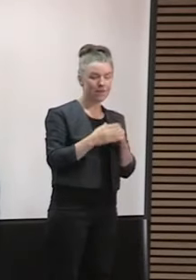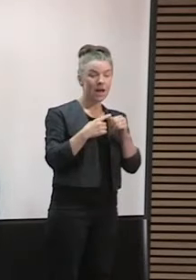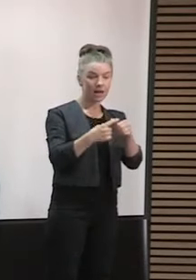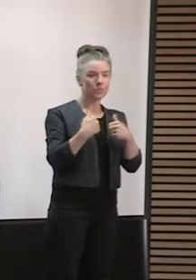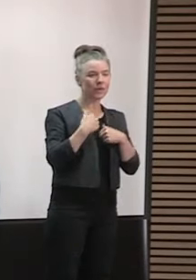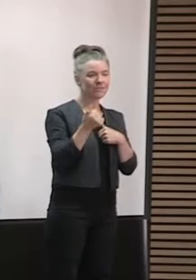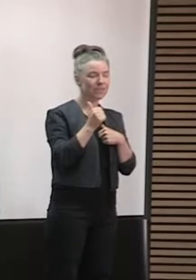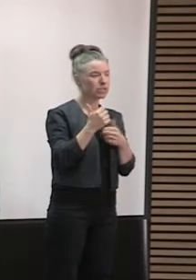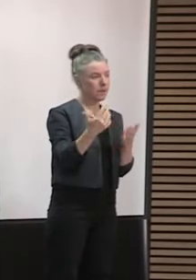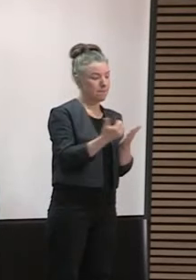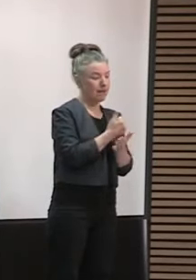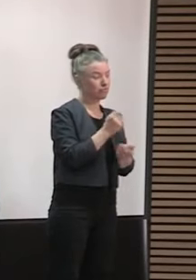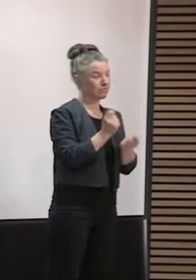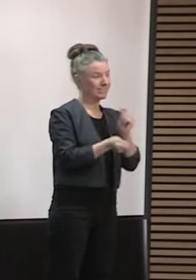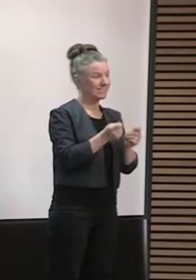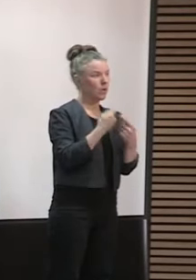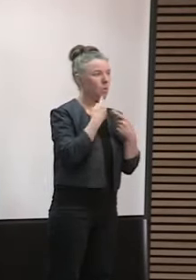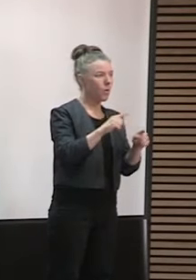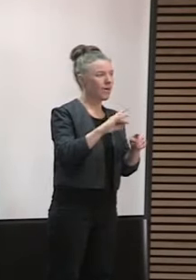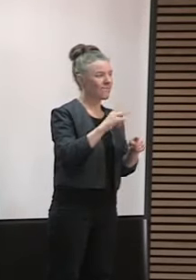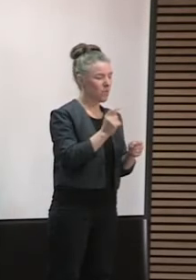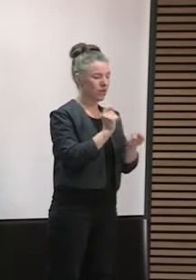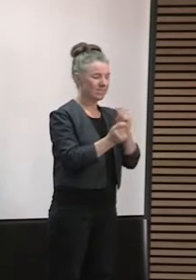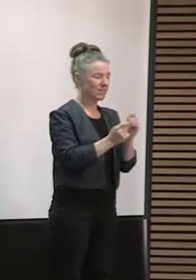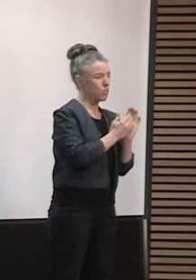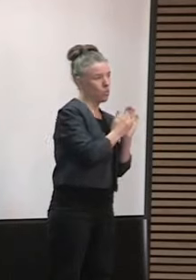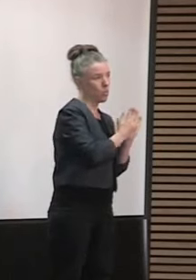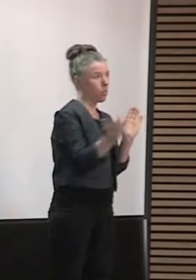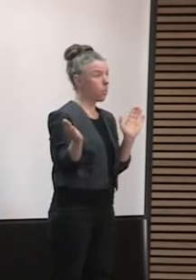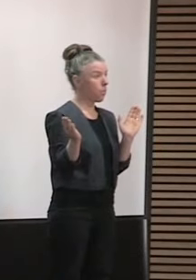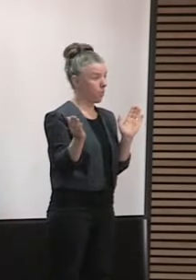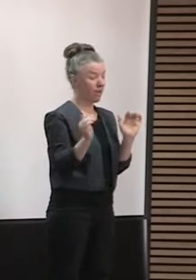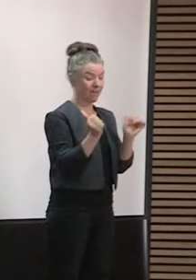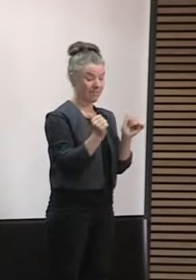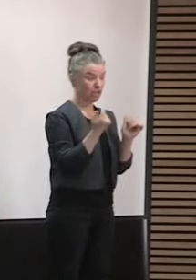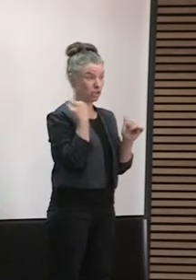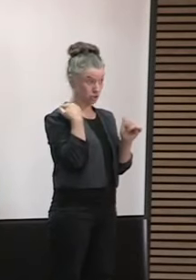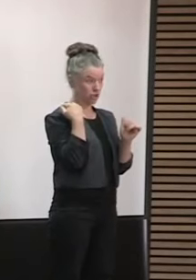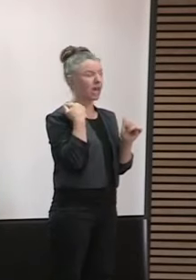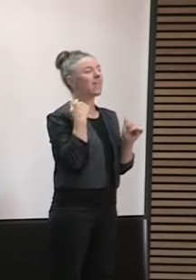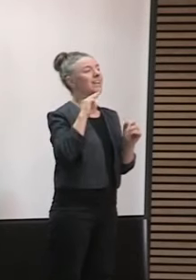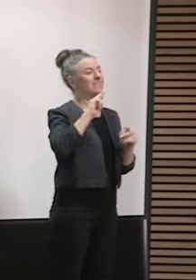as we possibly can. There is no such thing as a 100% foolproof COVID-19 response.